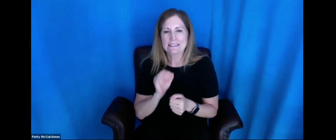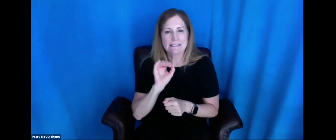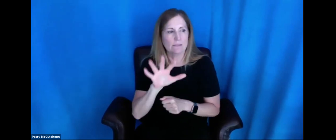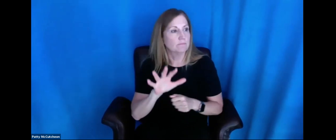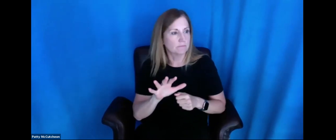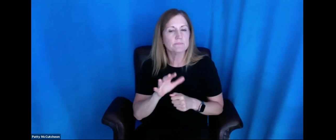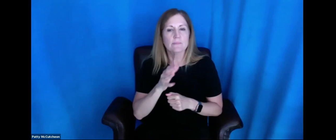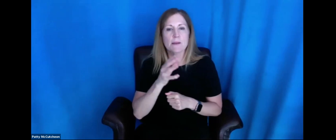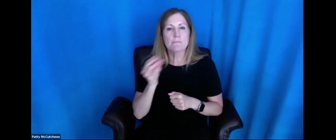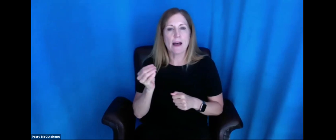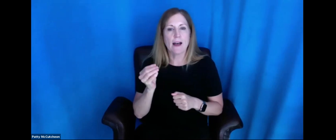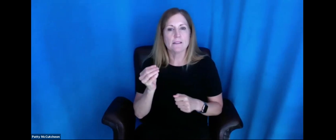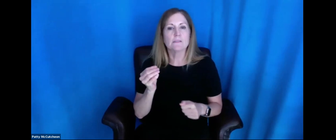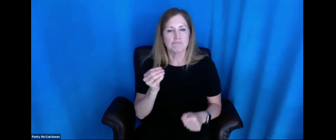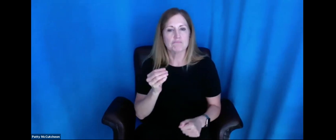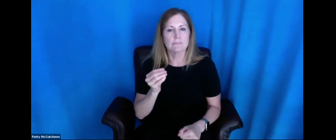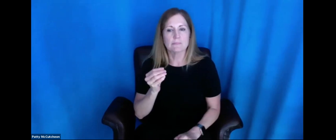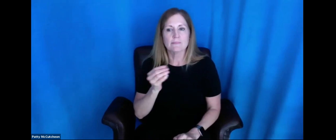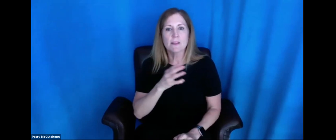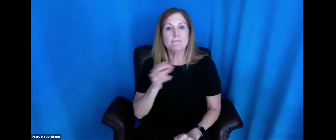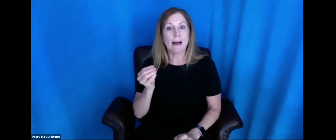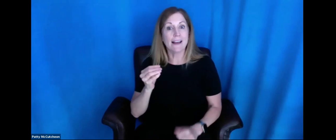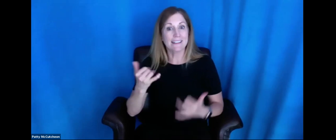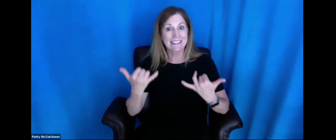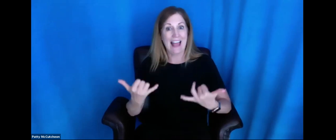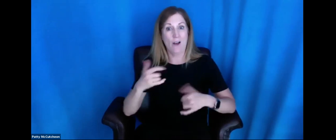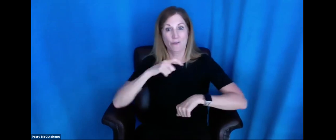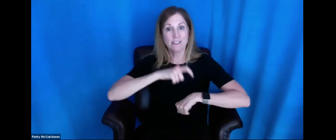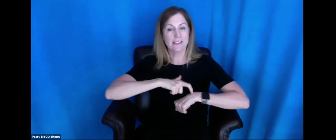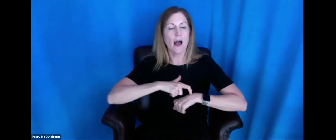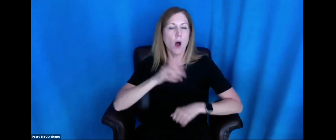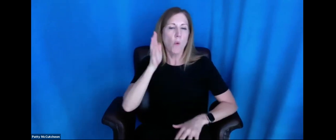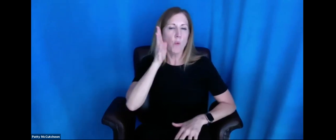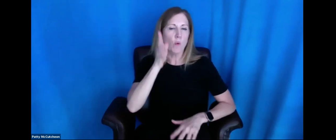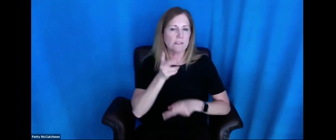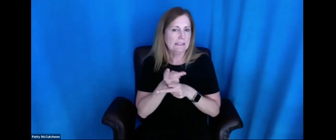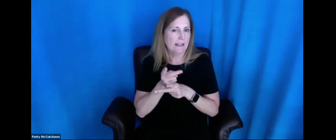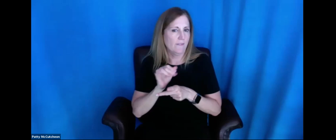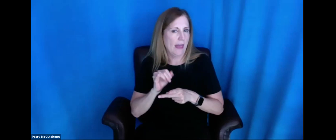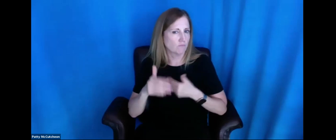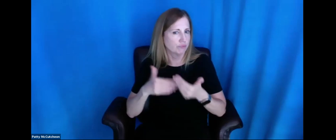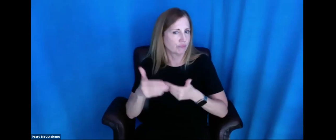ballot. But the interest of time, we would want to take care of that for you very quickly. So, yep.